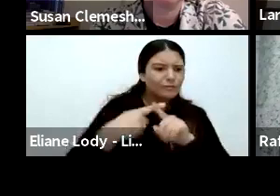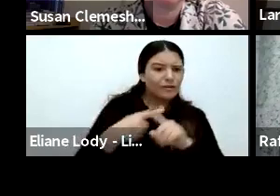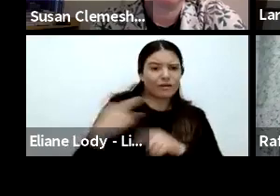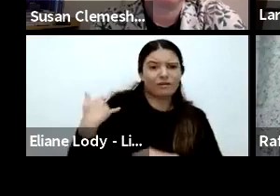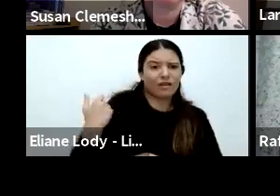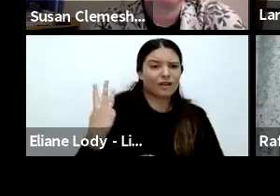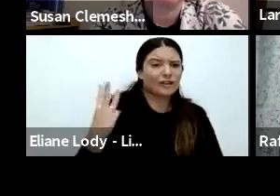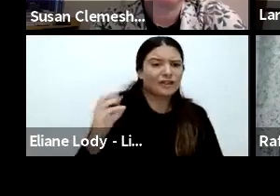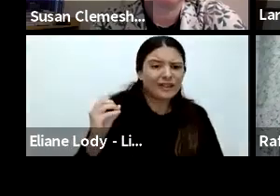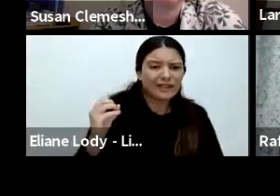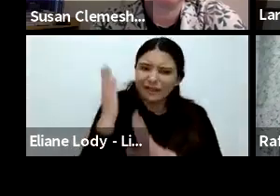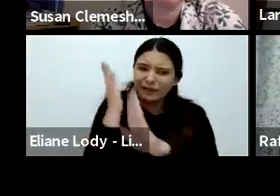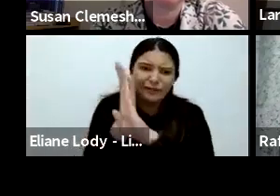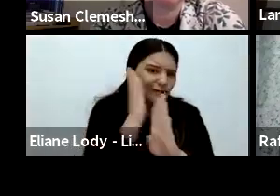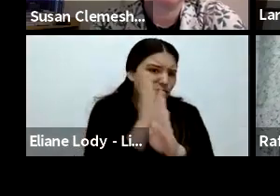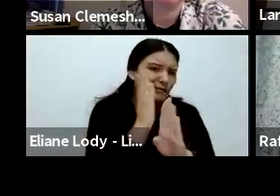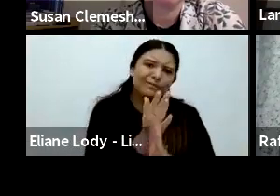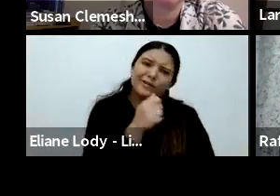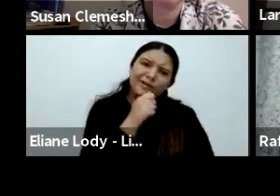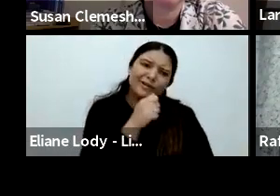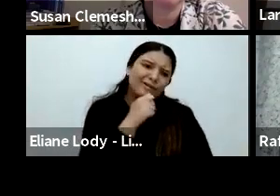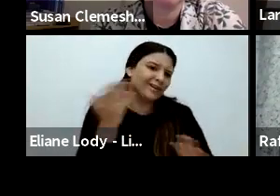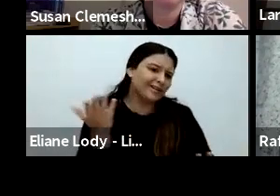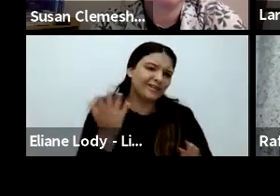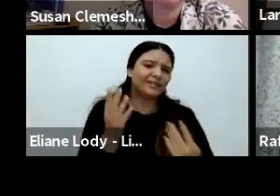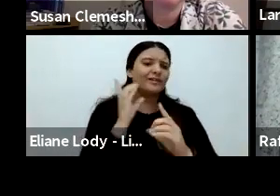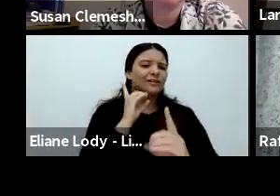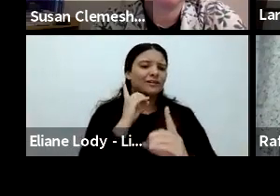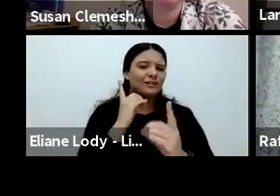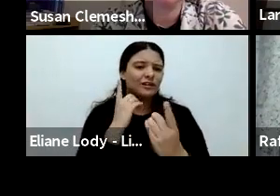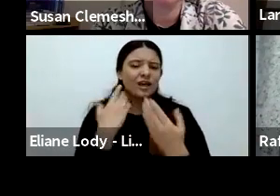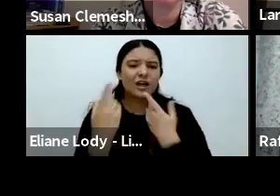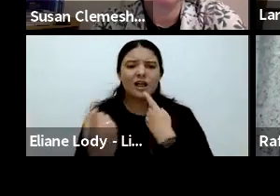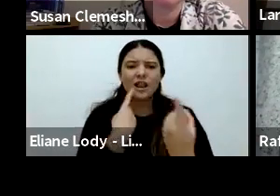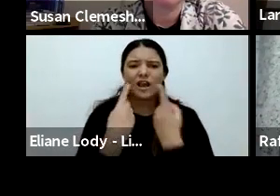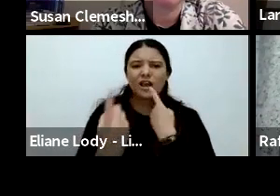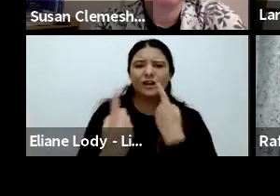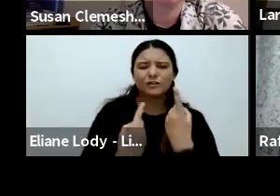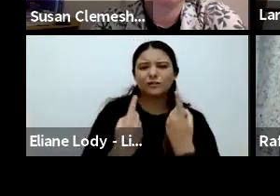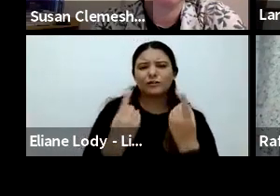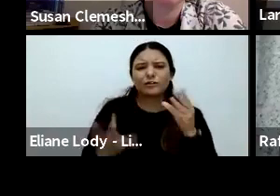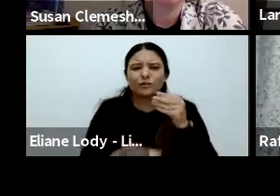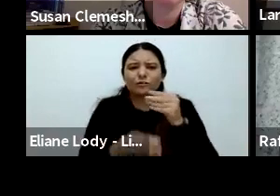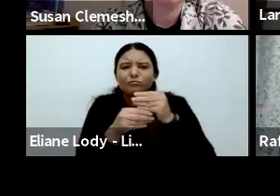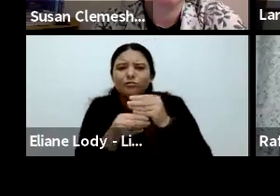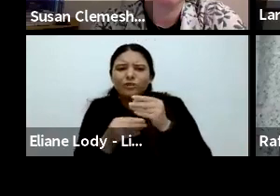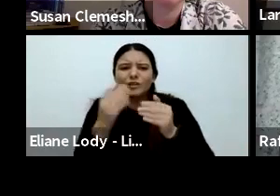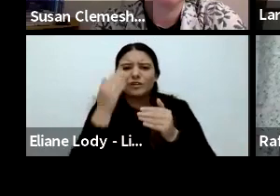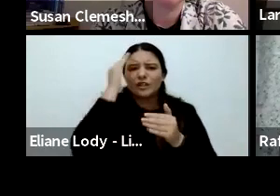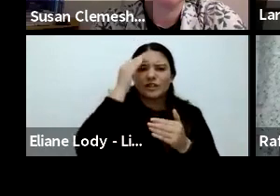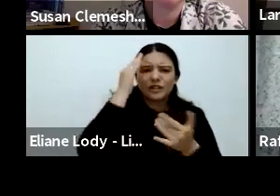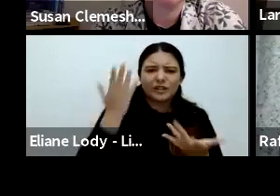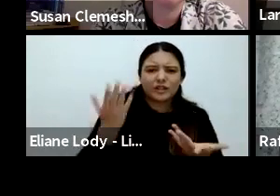dialectic process the dialectic process the thesis. entity center synthesis that's synthesis that's the, that's the